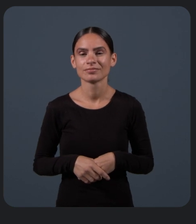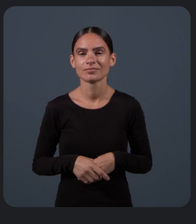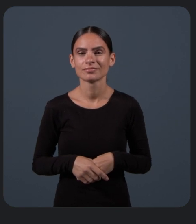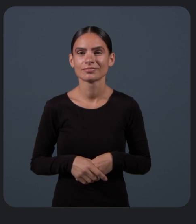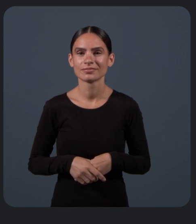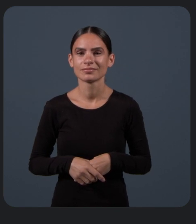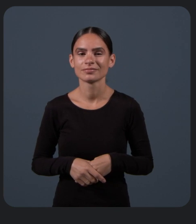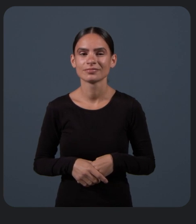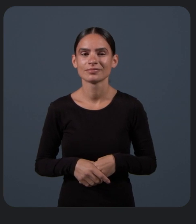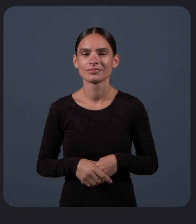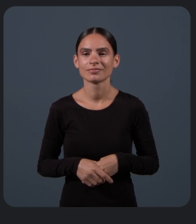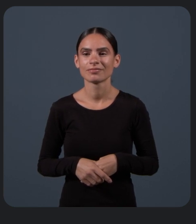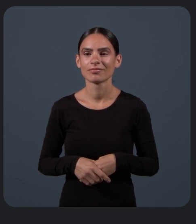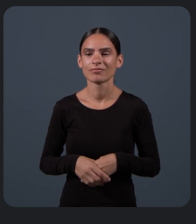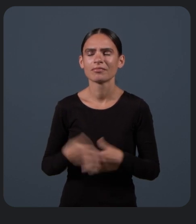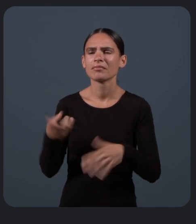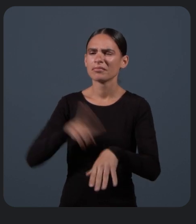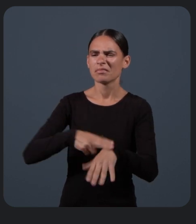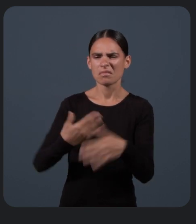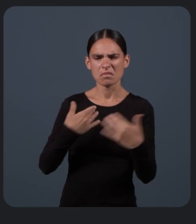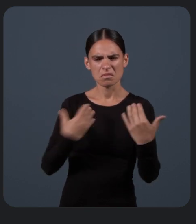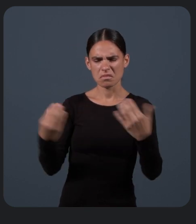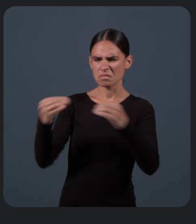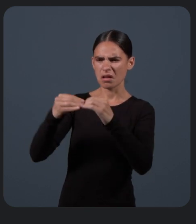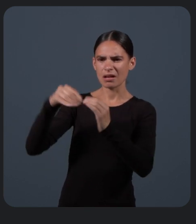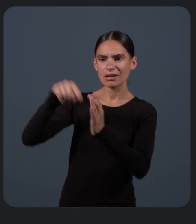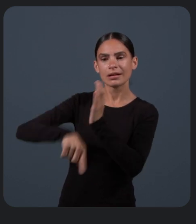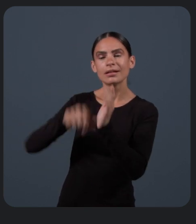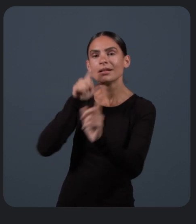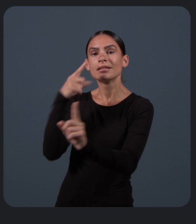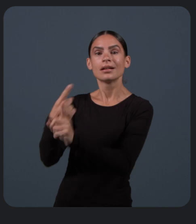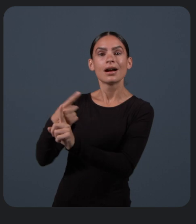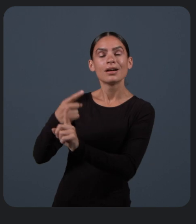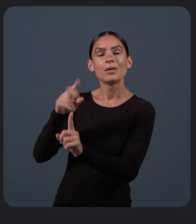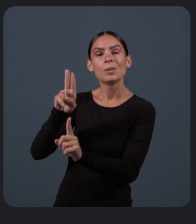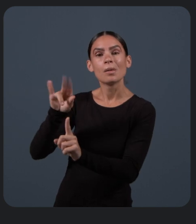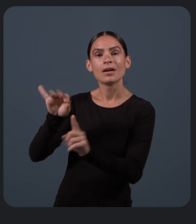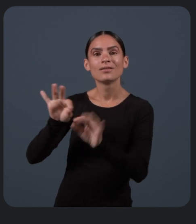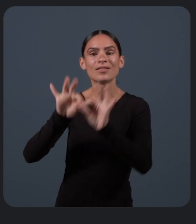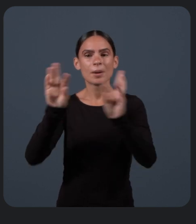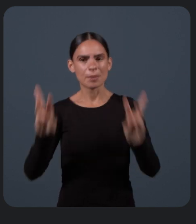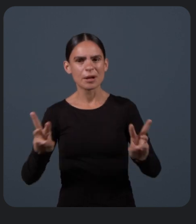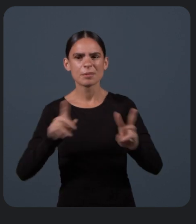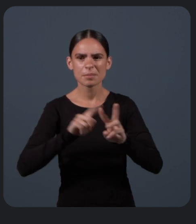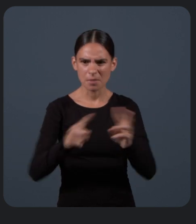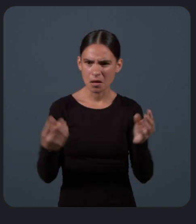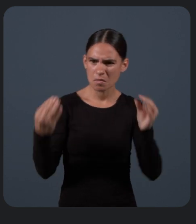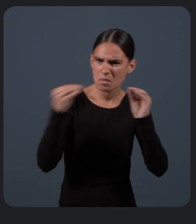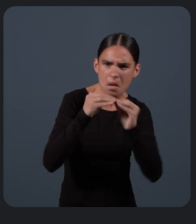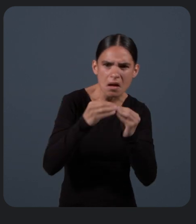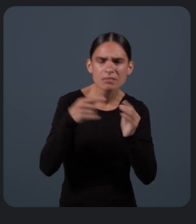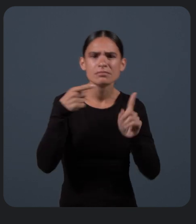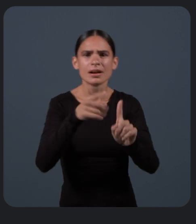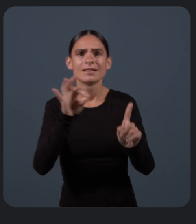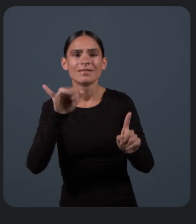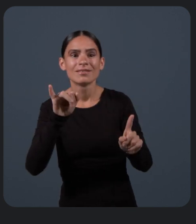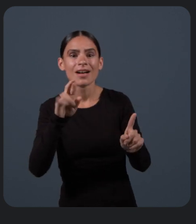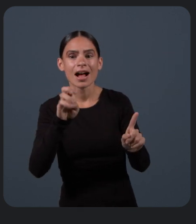Of course, there's more to building an app than a UI framework and so Firebase helps you build, release, and operate your apps.